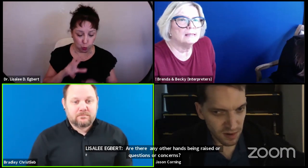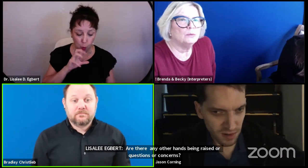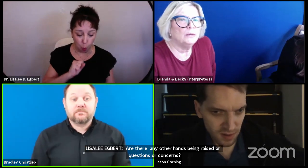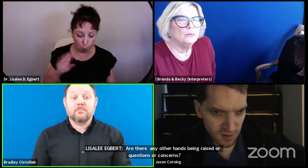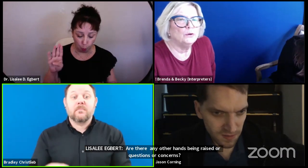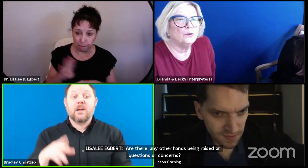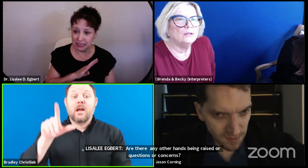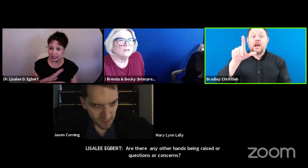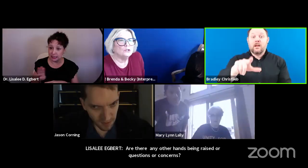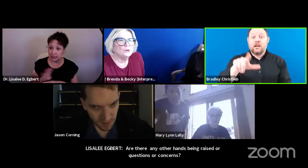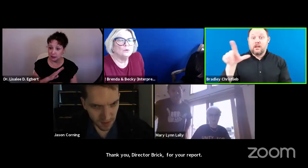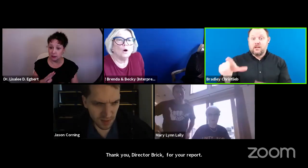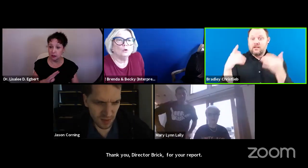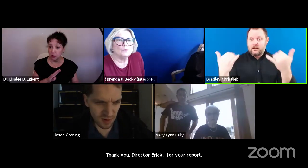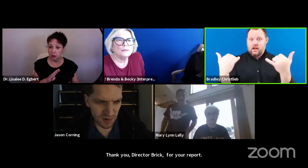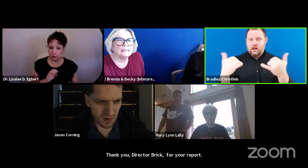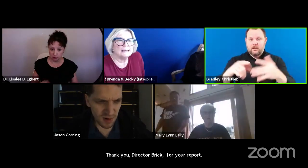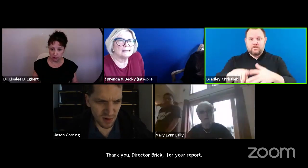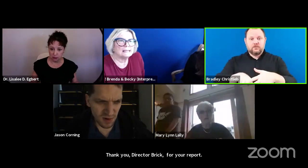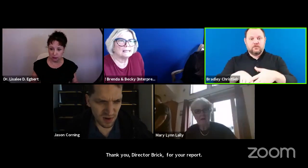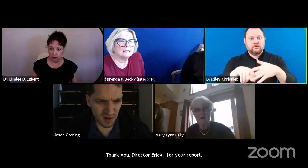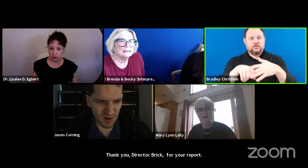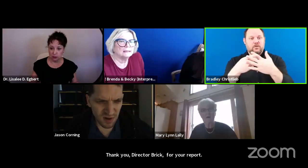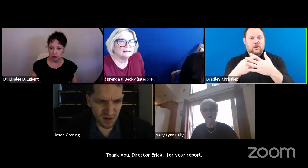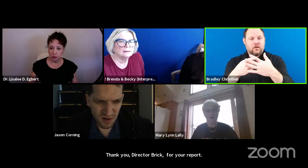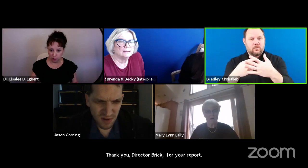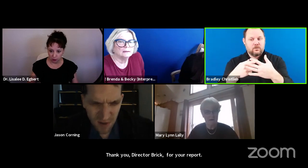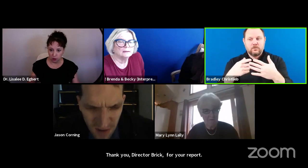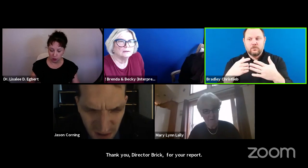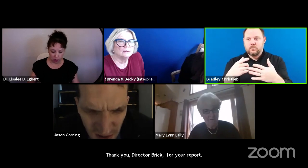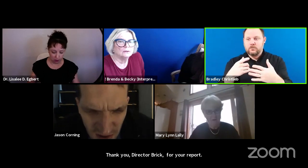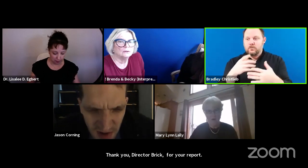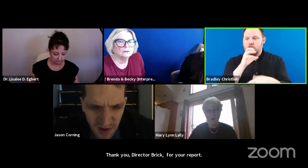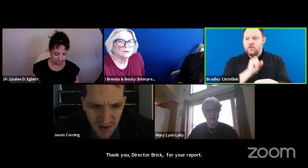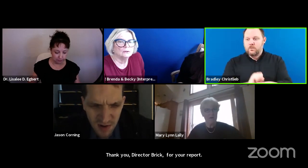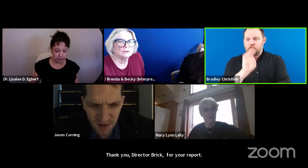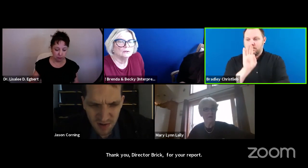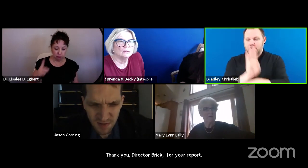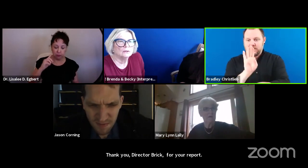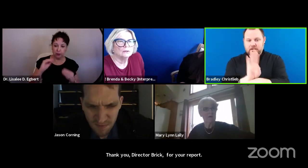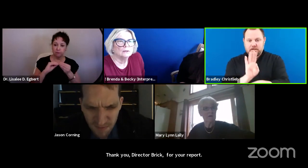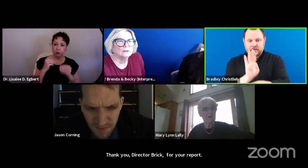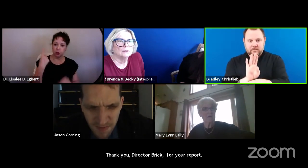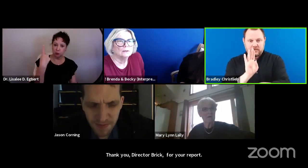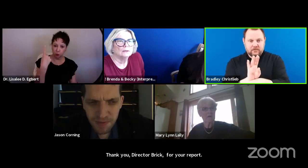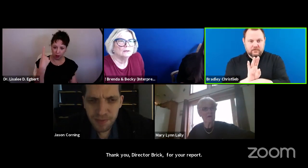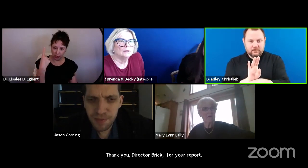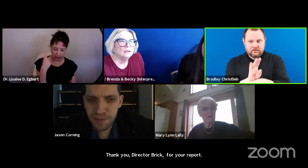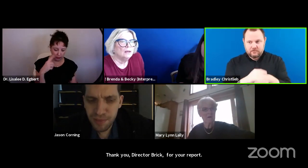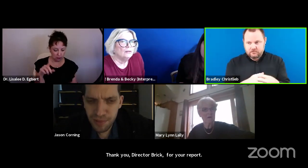Next we move on to old business.